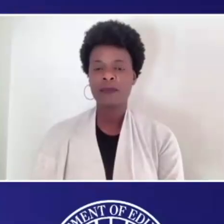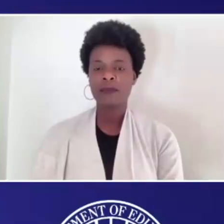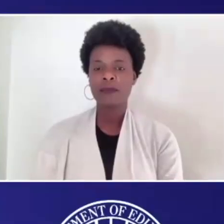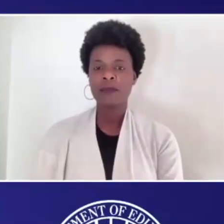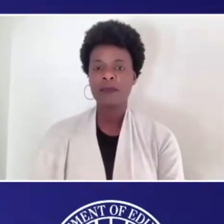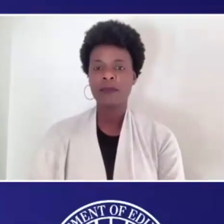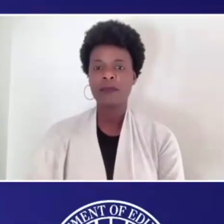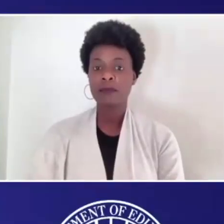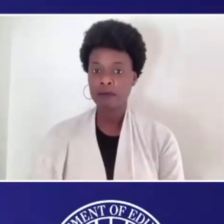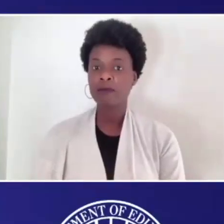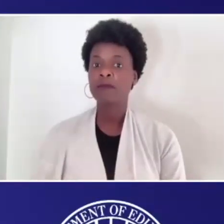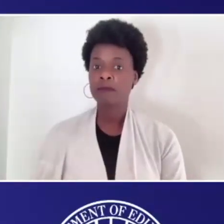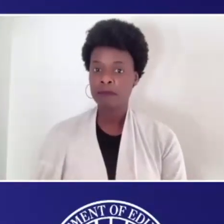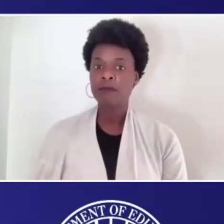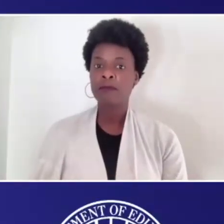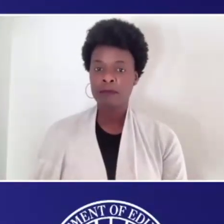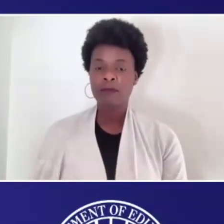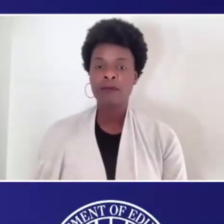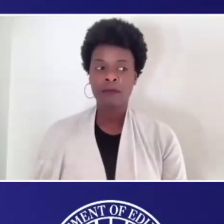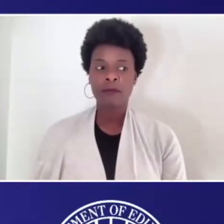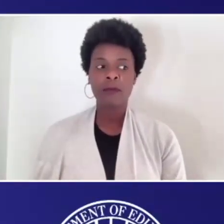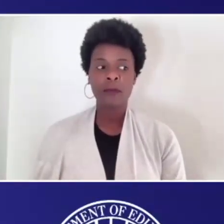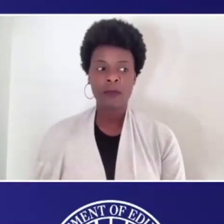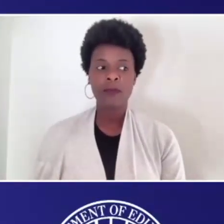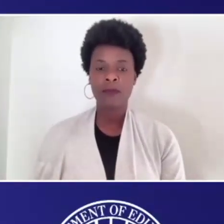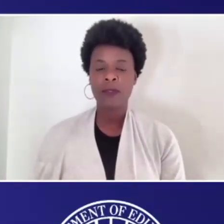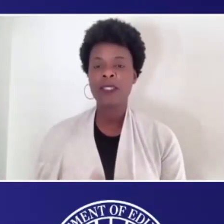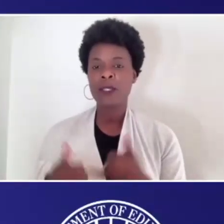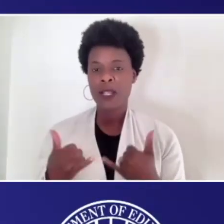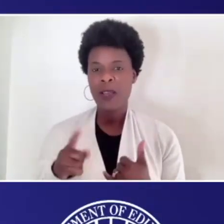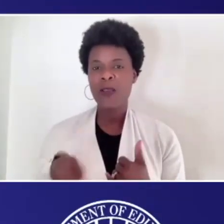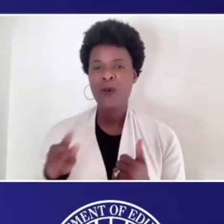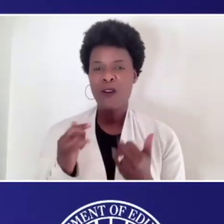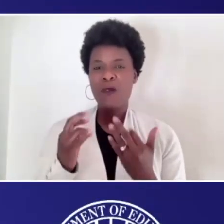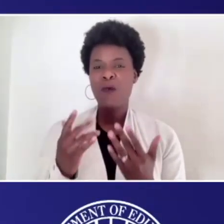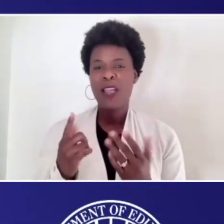All right. I think at this time, we have made you wait long enough for us to